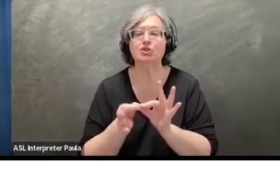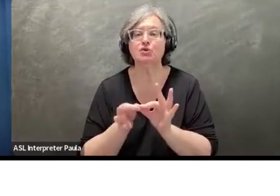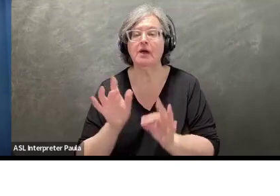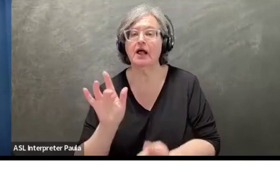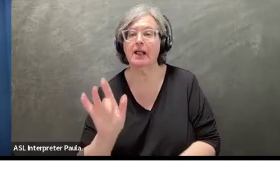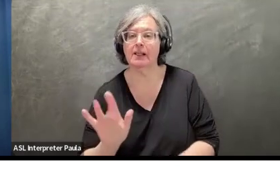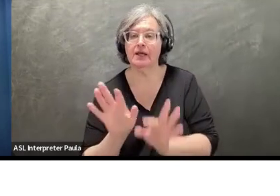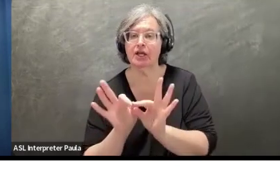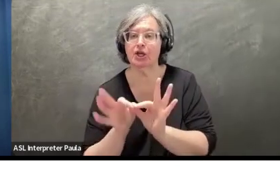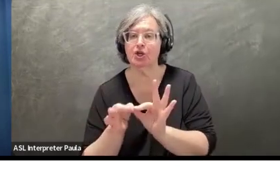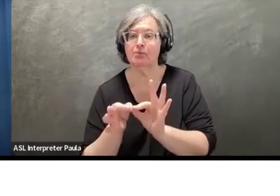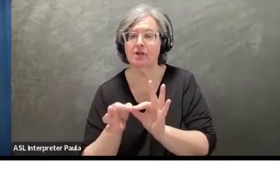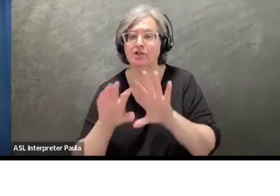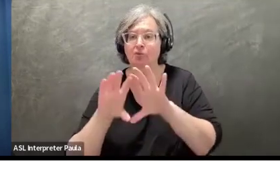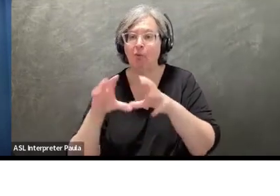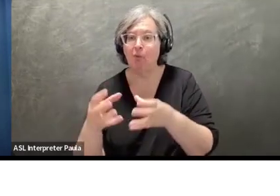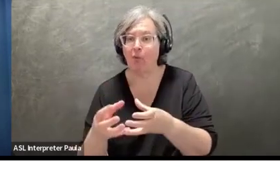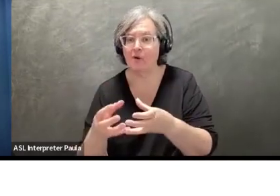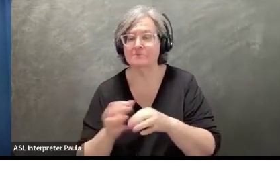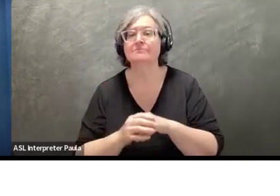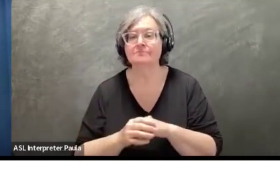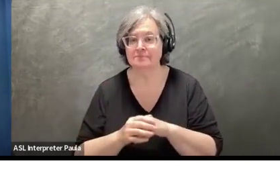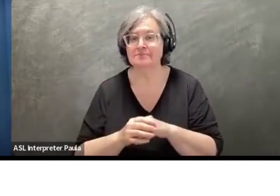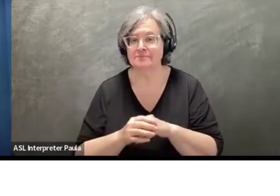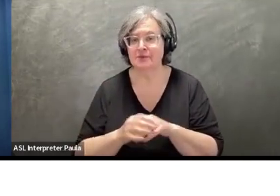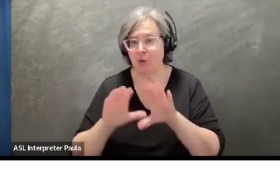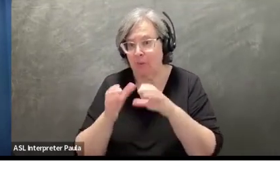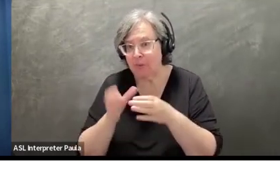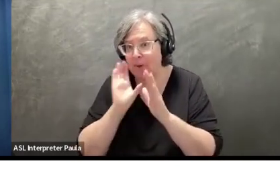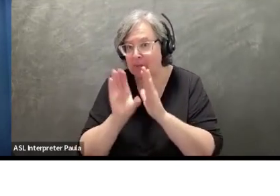bottom of your zoom screen. It's a world icon. Once in the